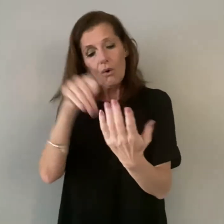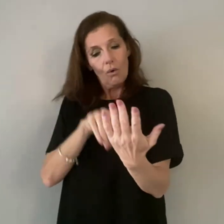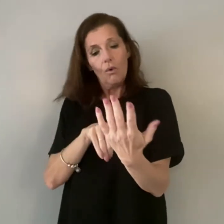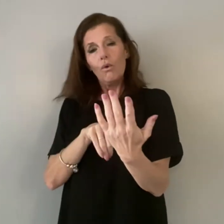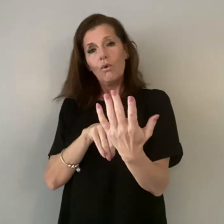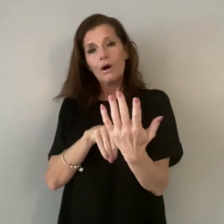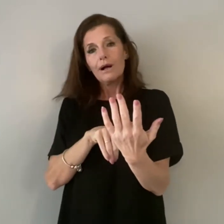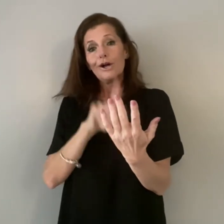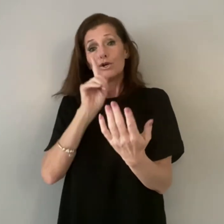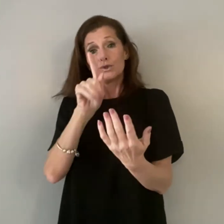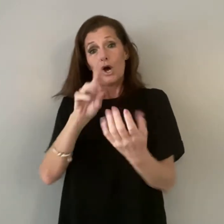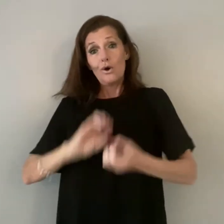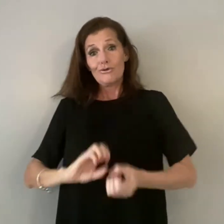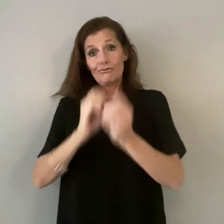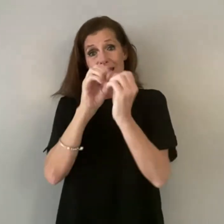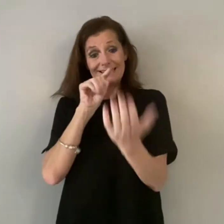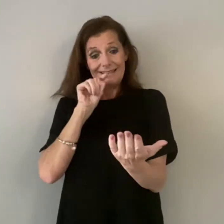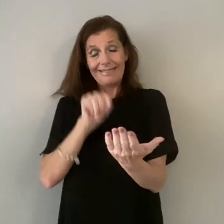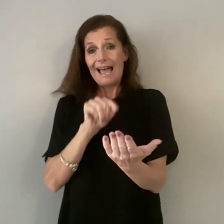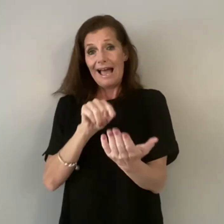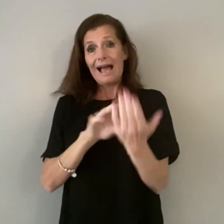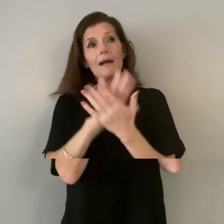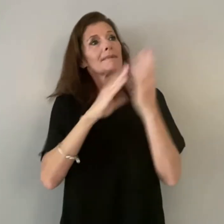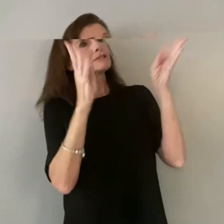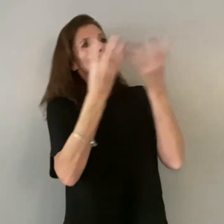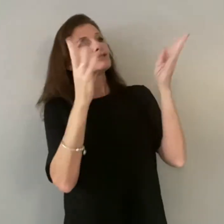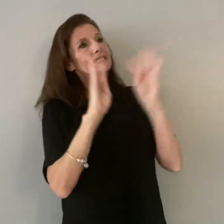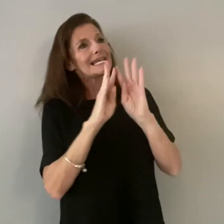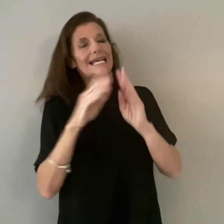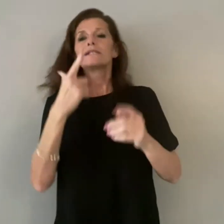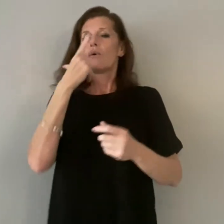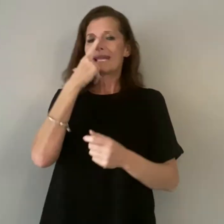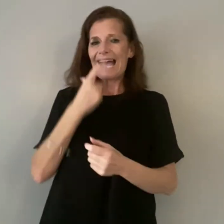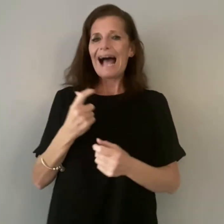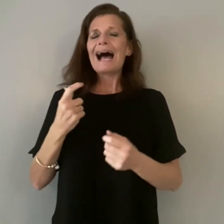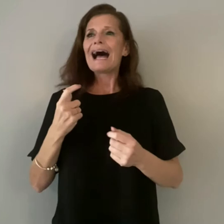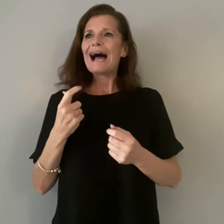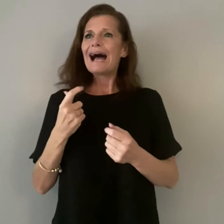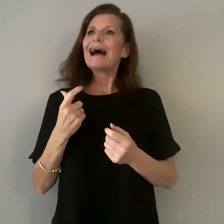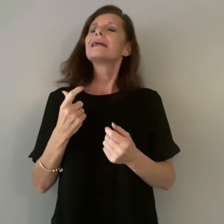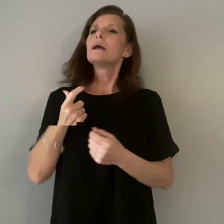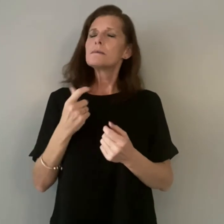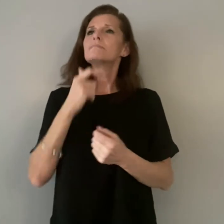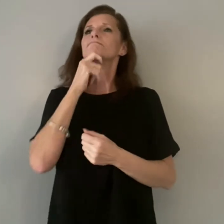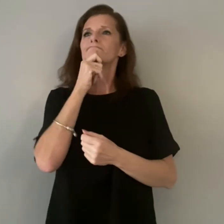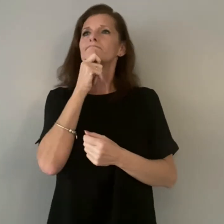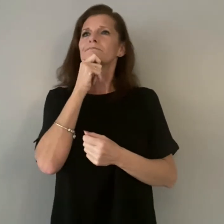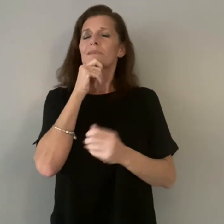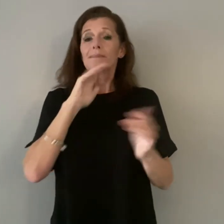And I think doing that means that as trustees, you can take an objective viewpoint of something